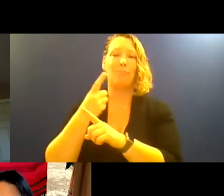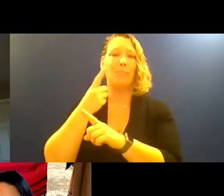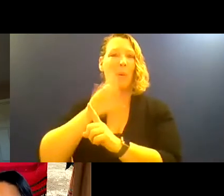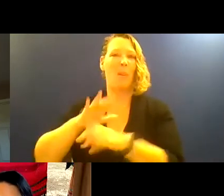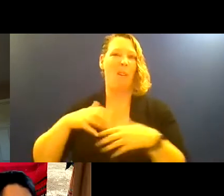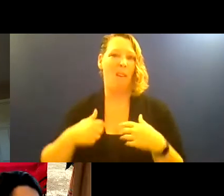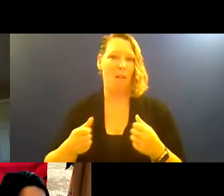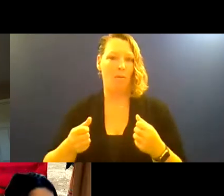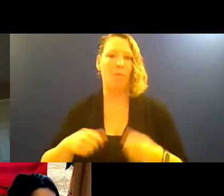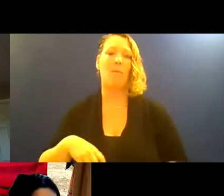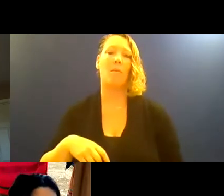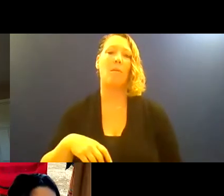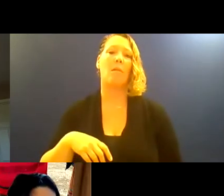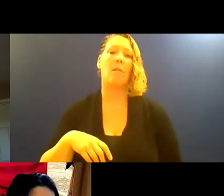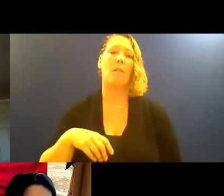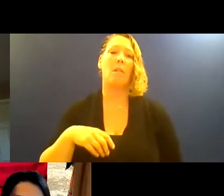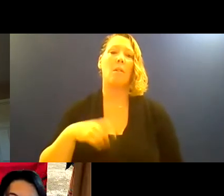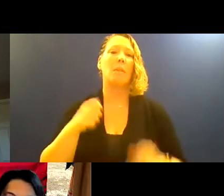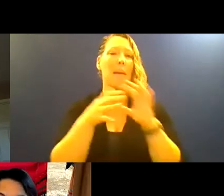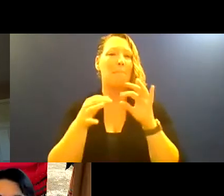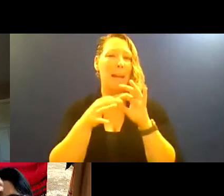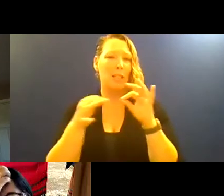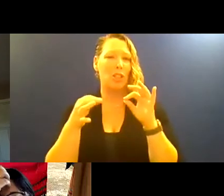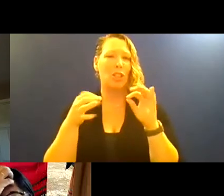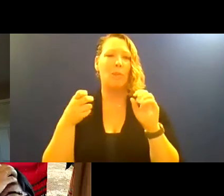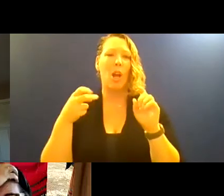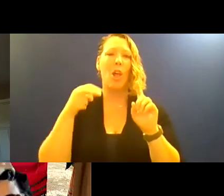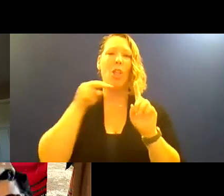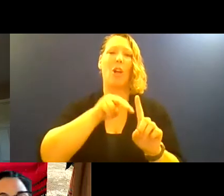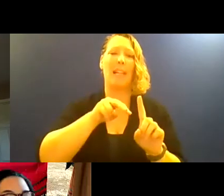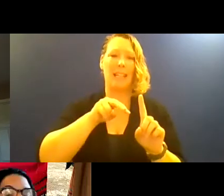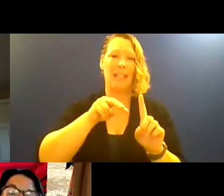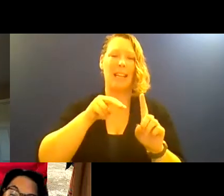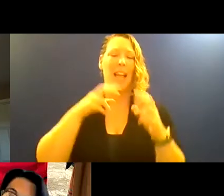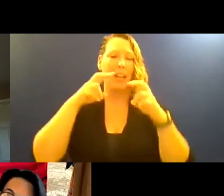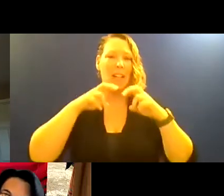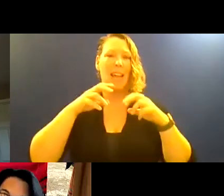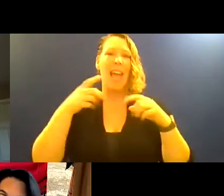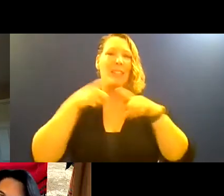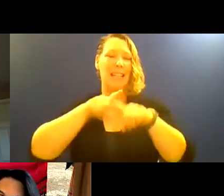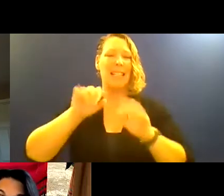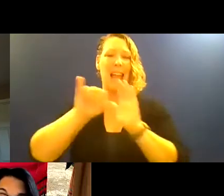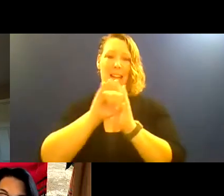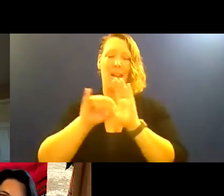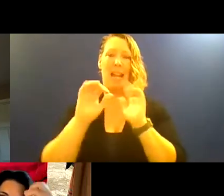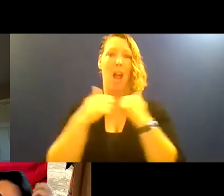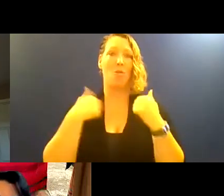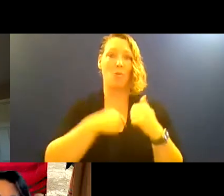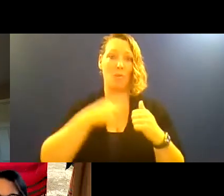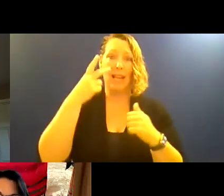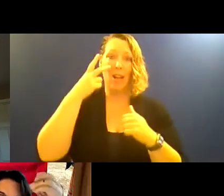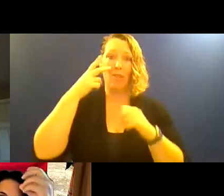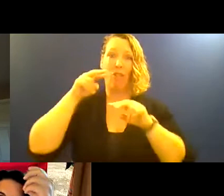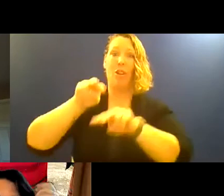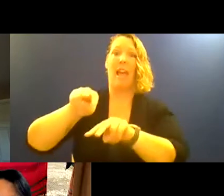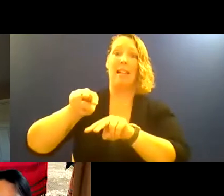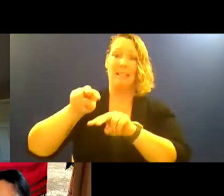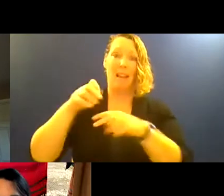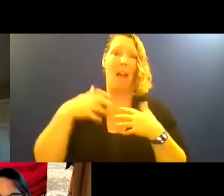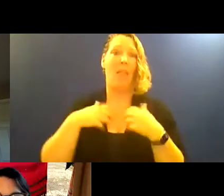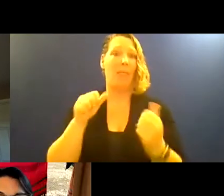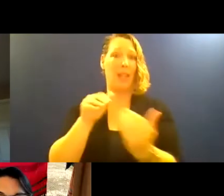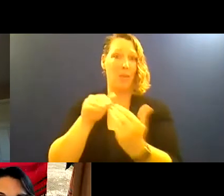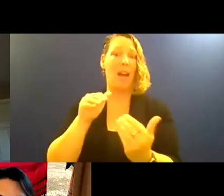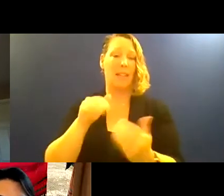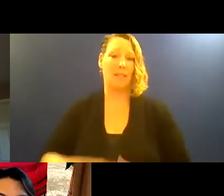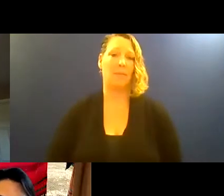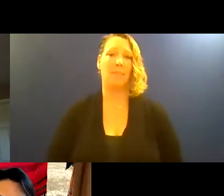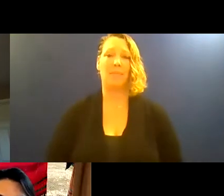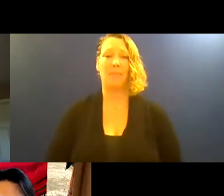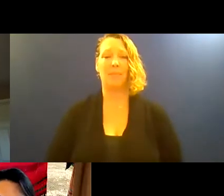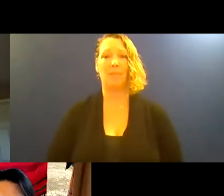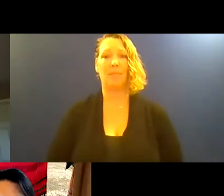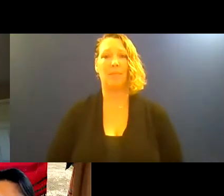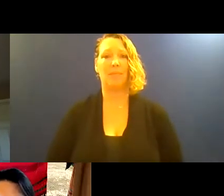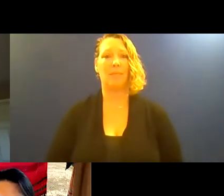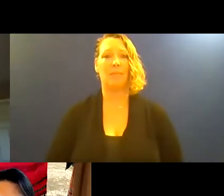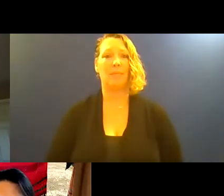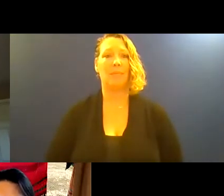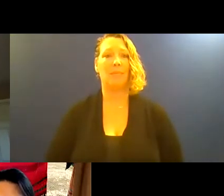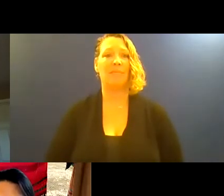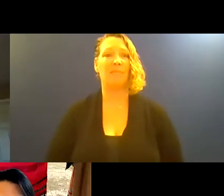We left that it was mentioned, and about looking at the intersecting identities, have impacted the ways in which we look at data for health equity. Who would like to get started?